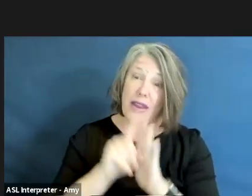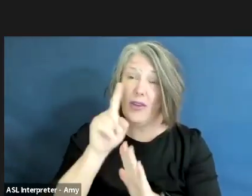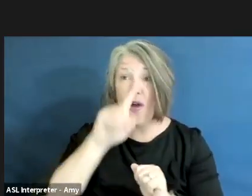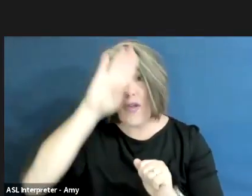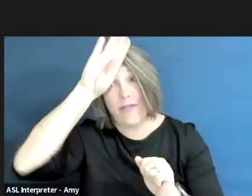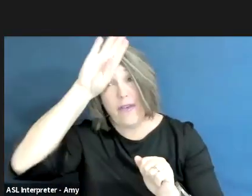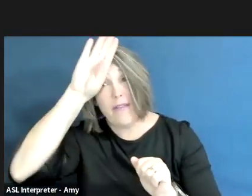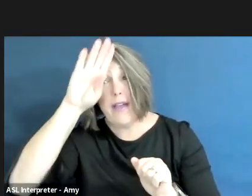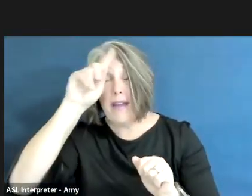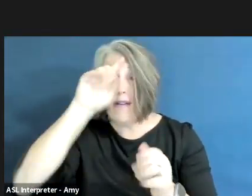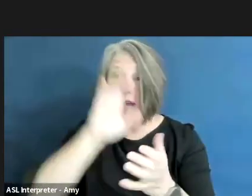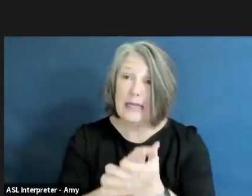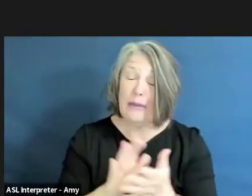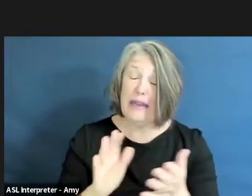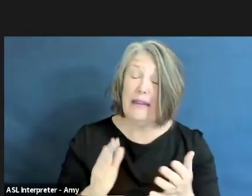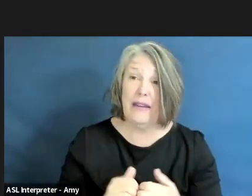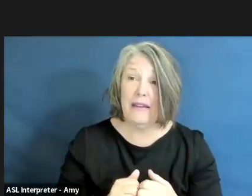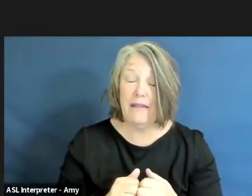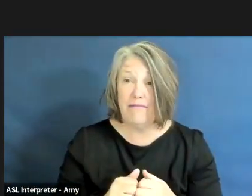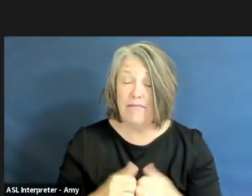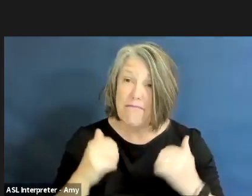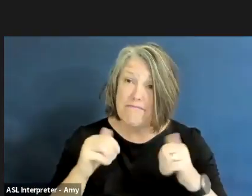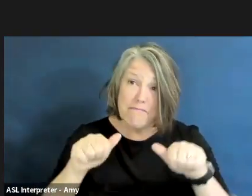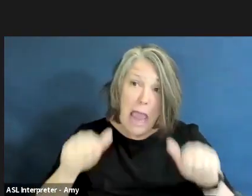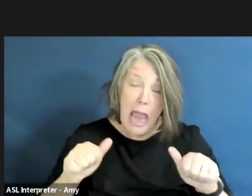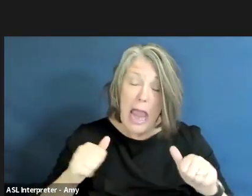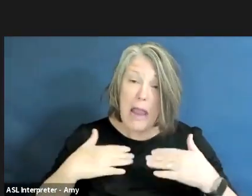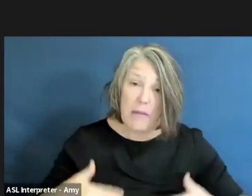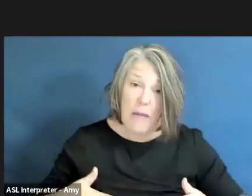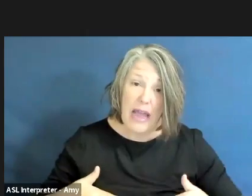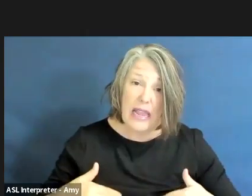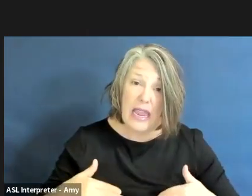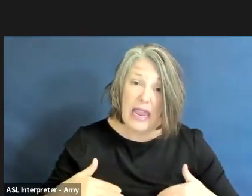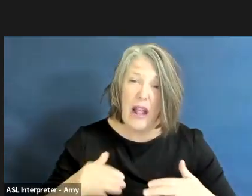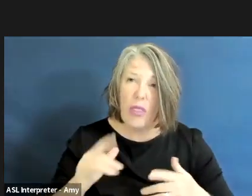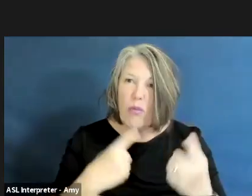husband, the intrusiveness stopped.